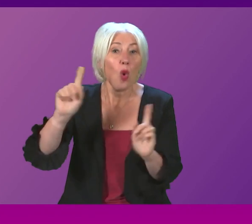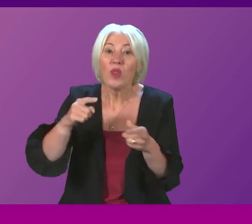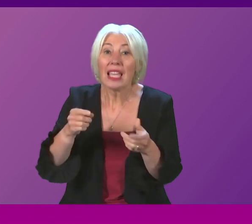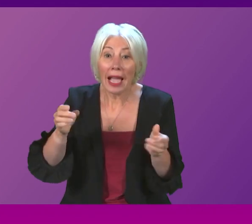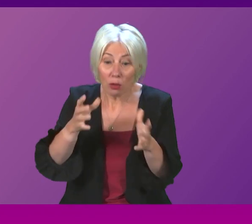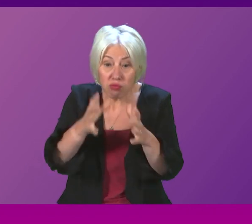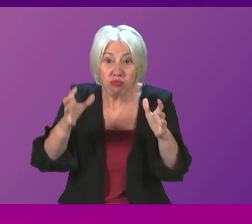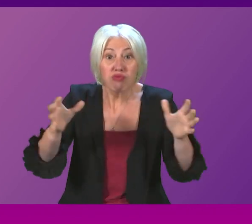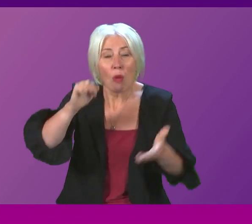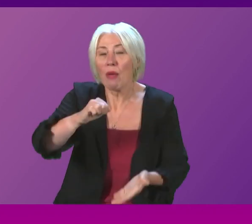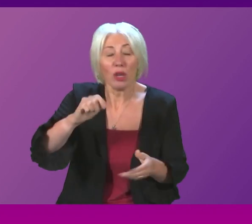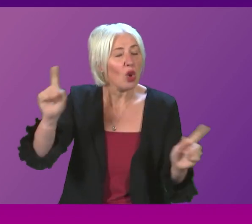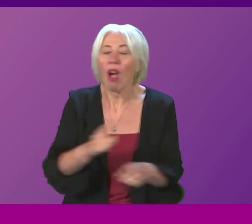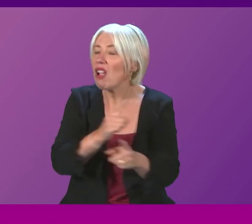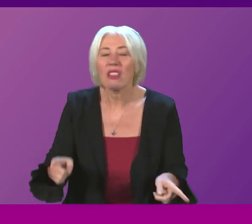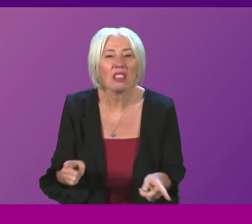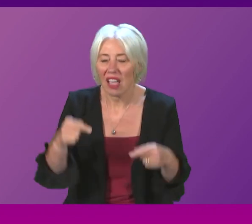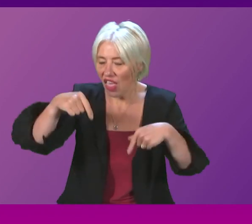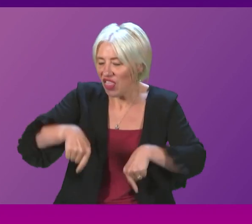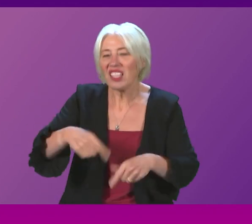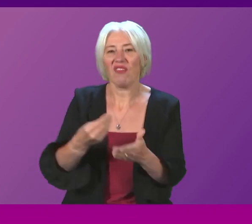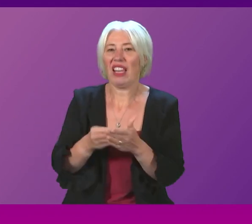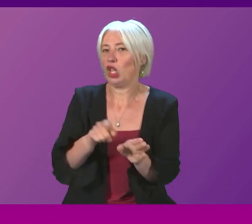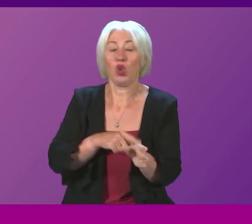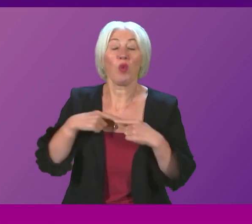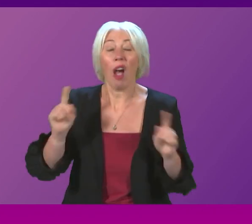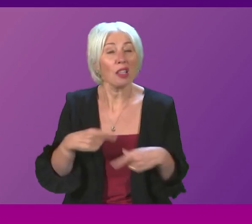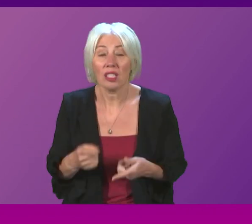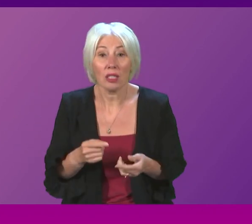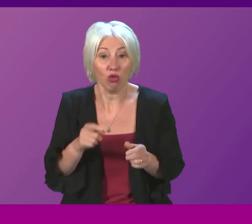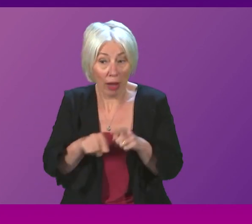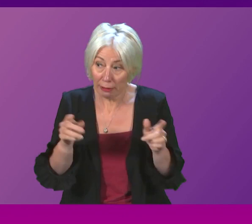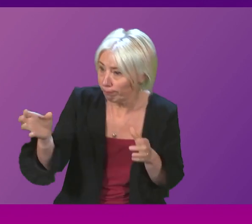to us within this financial year, so we have to make very difficult decisions.